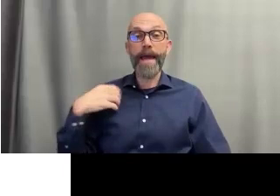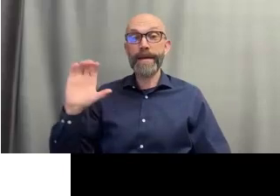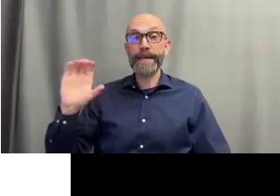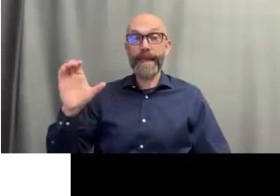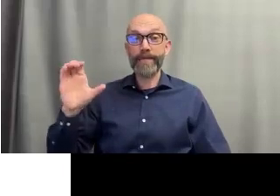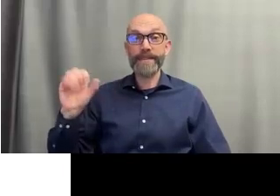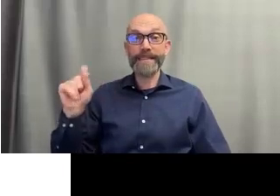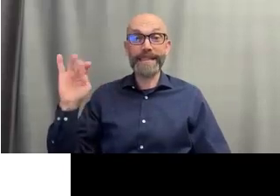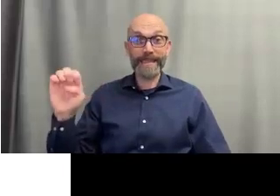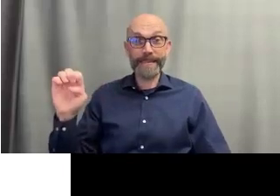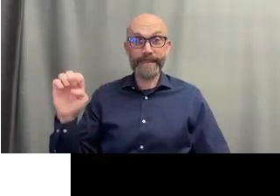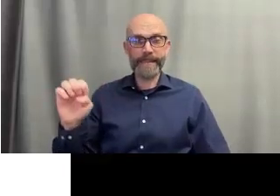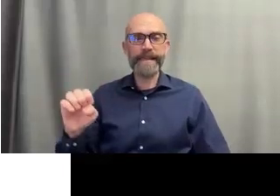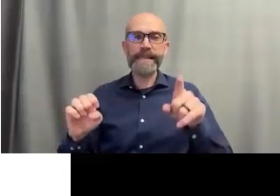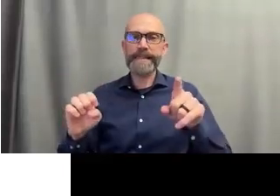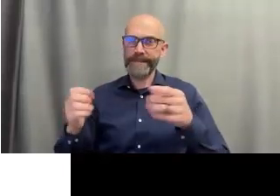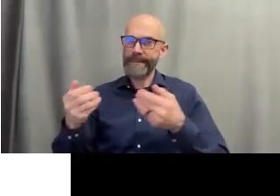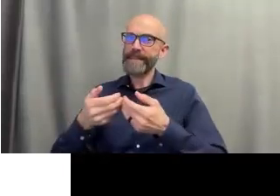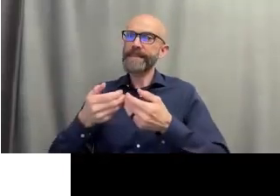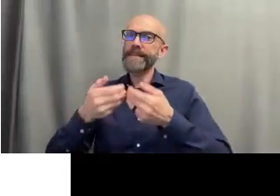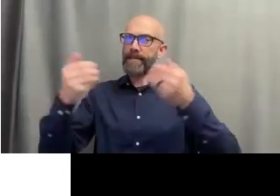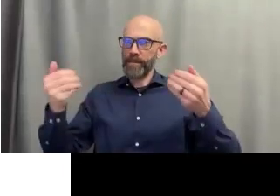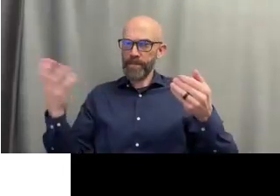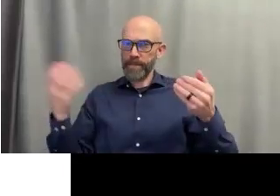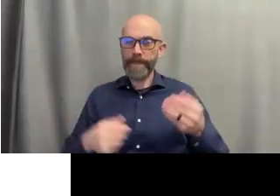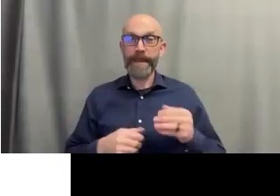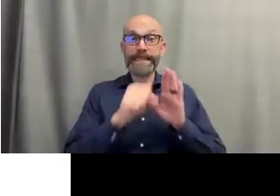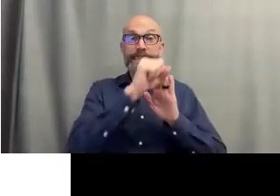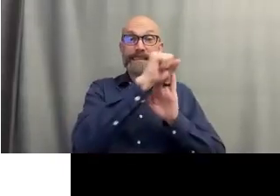And this is separate from our state center Canvas.